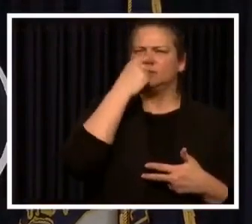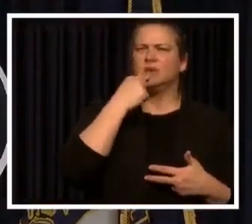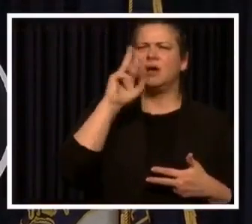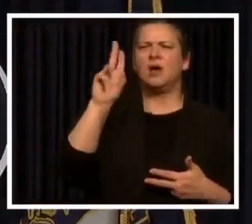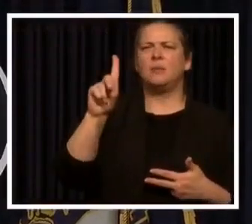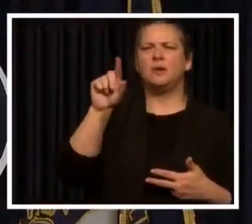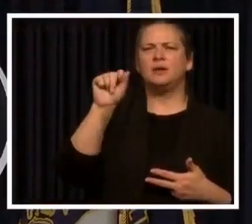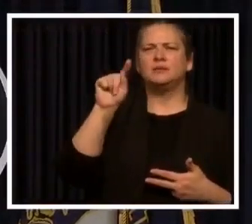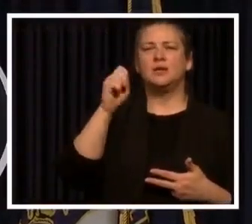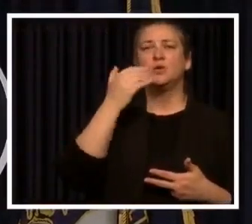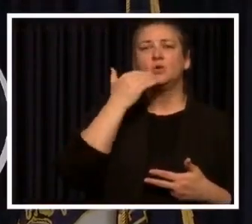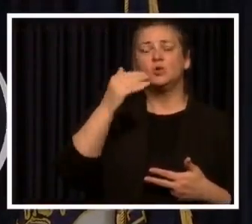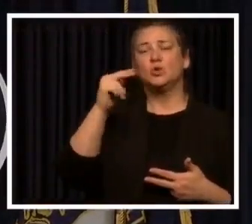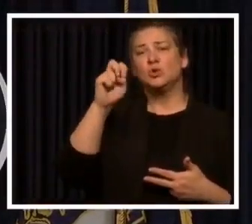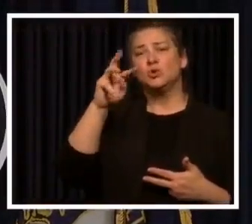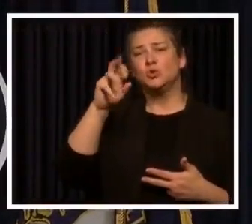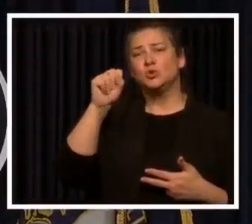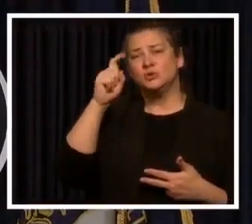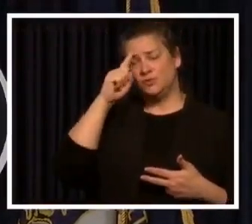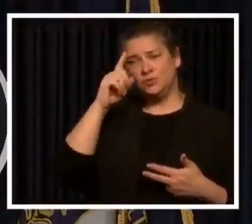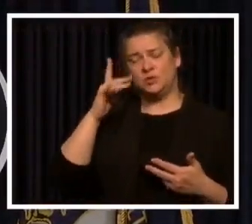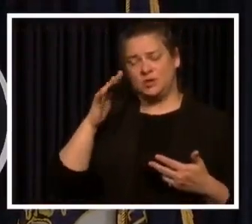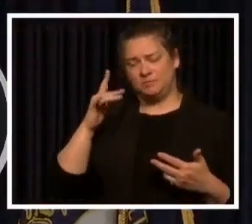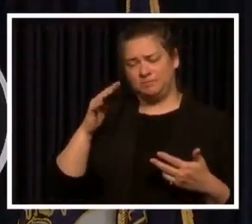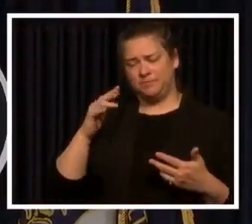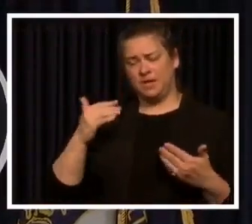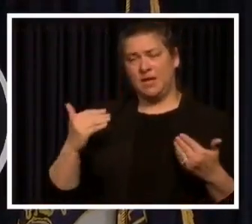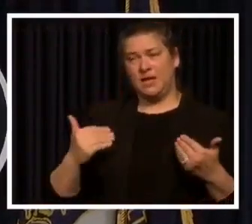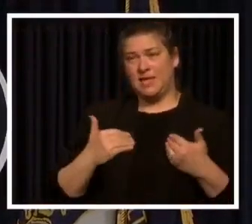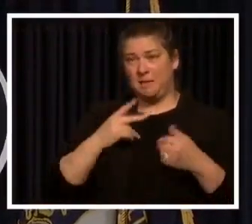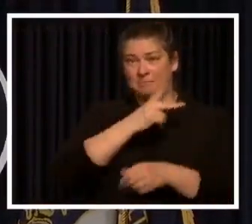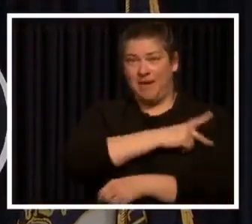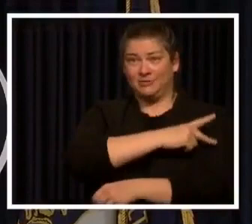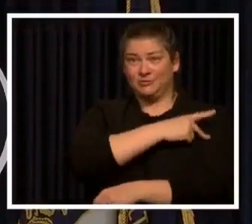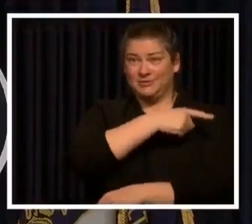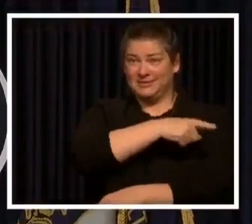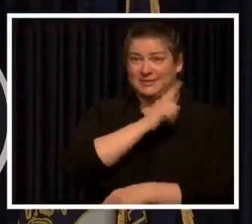I WILL DO THIS IN REVERSE ORDER.